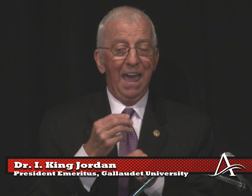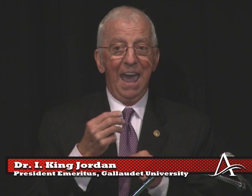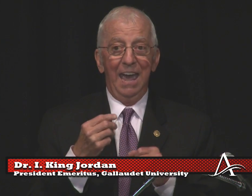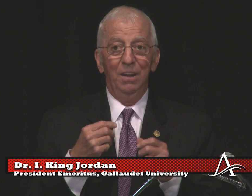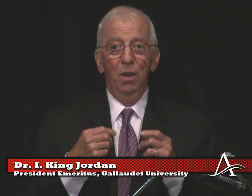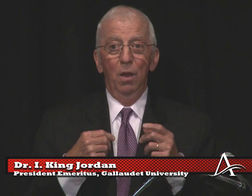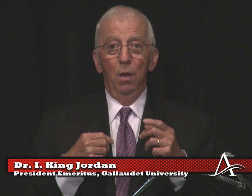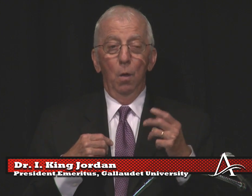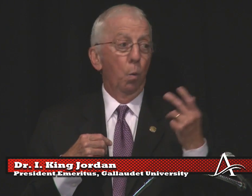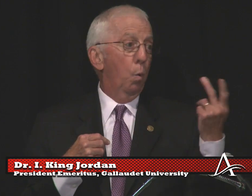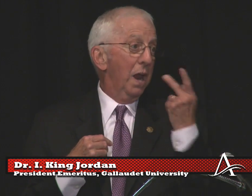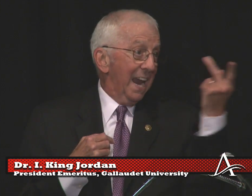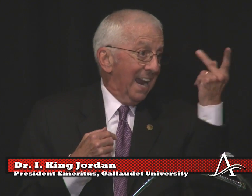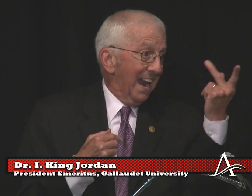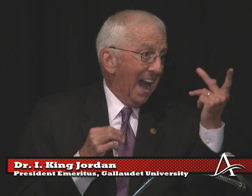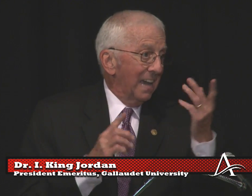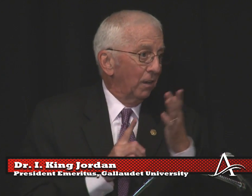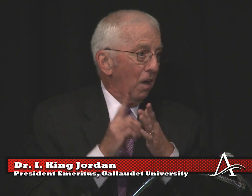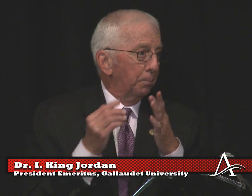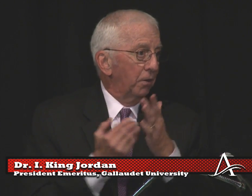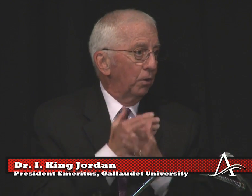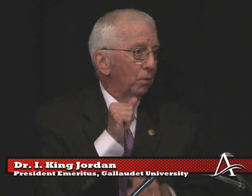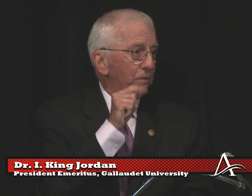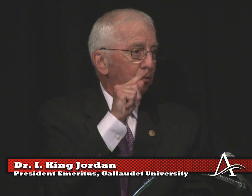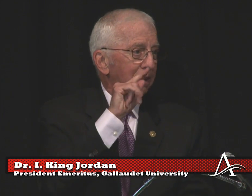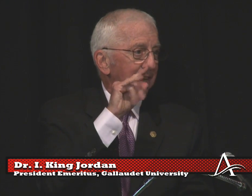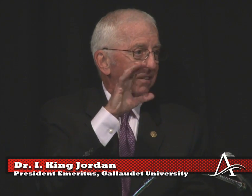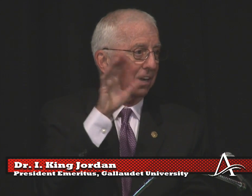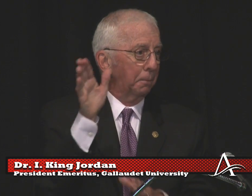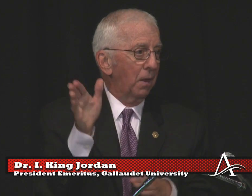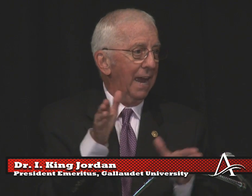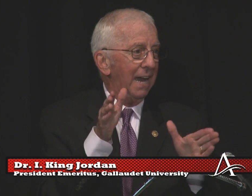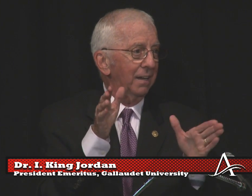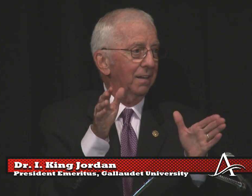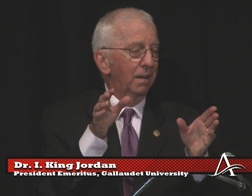and we had developed a new strategic plan,